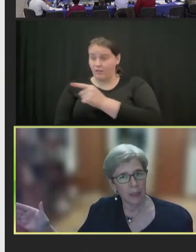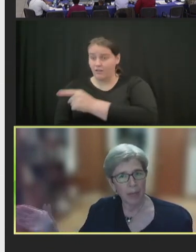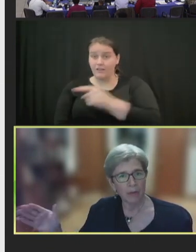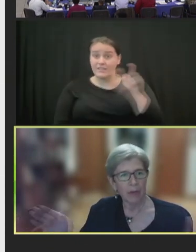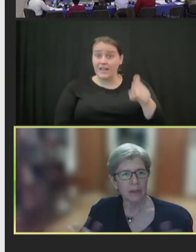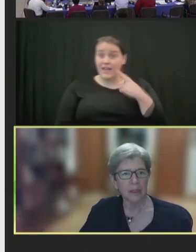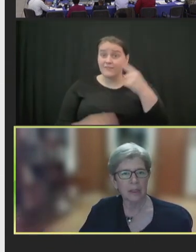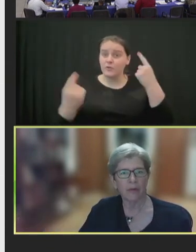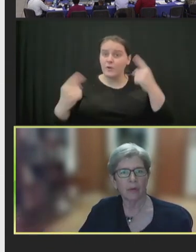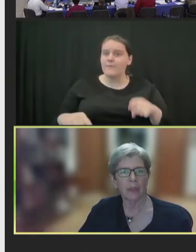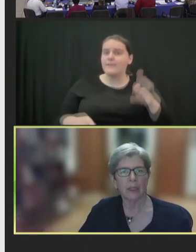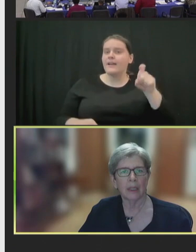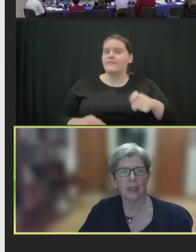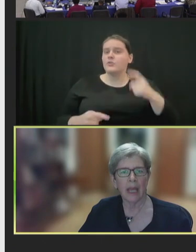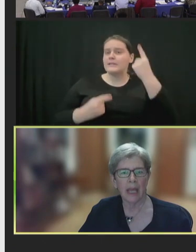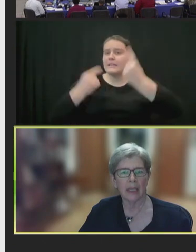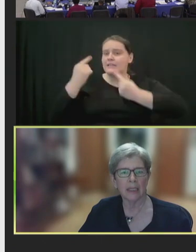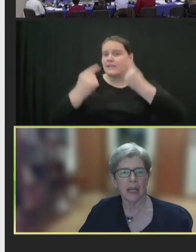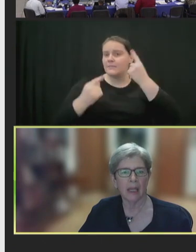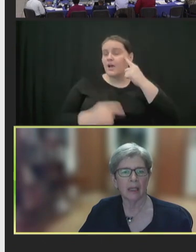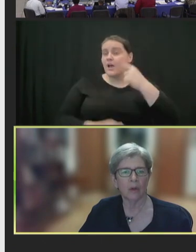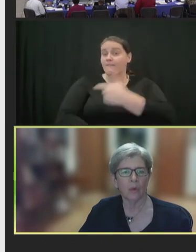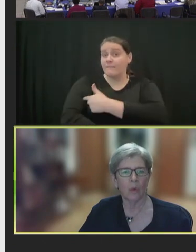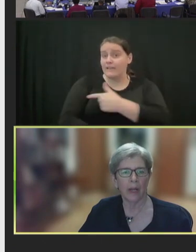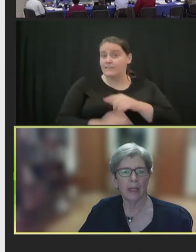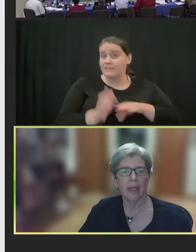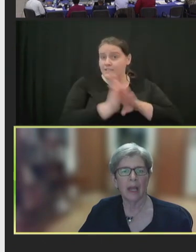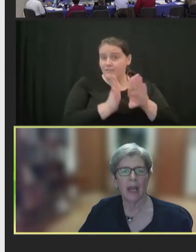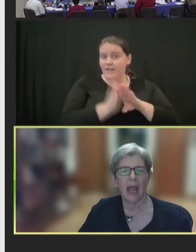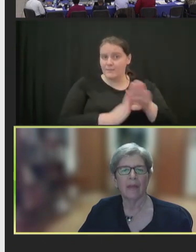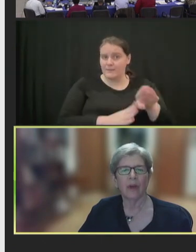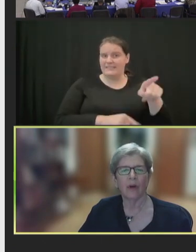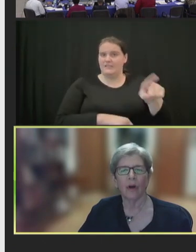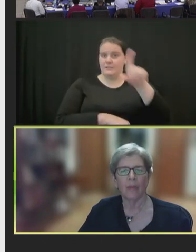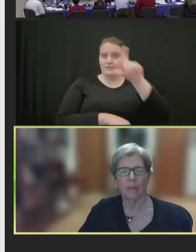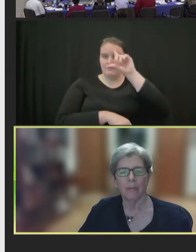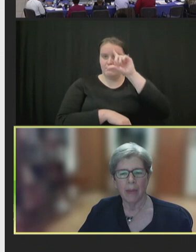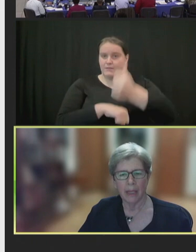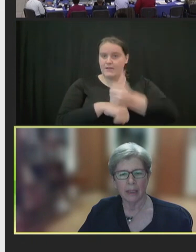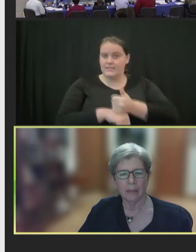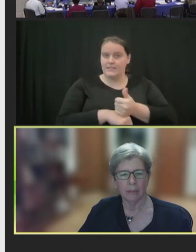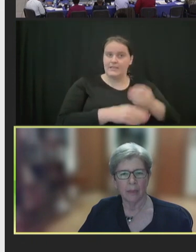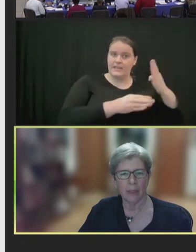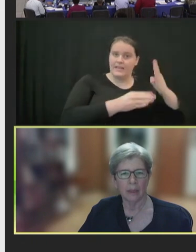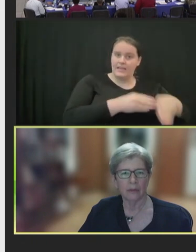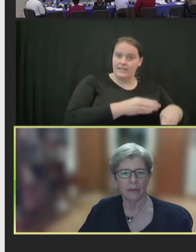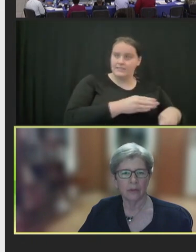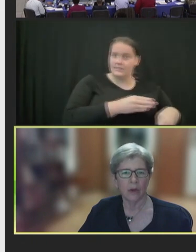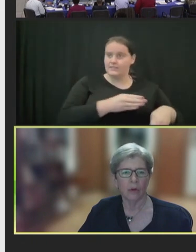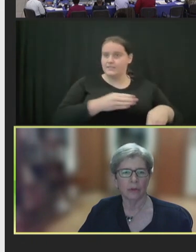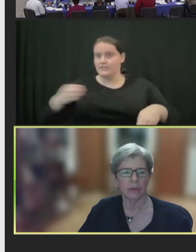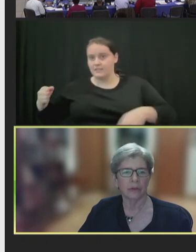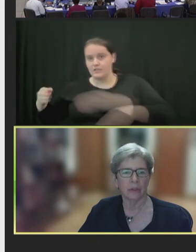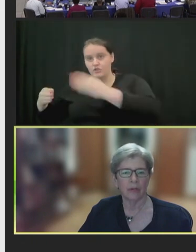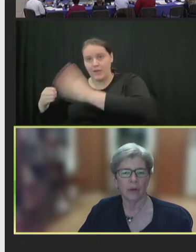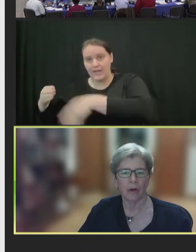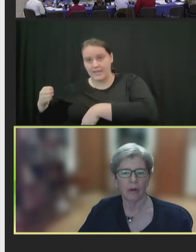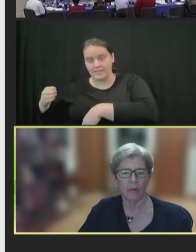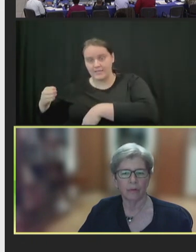about vaccine development in an end-to-end way. And there are many, many stakeholders involved,